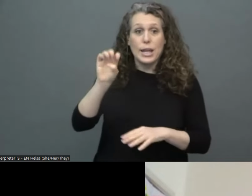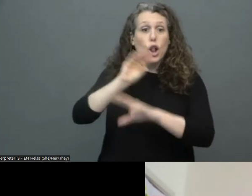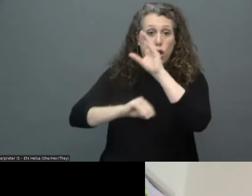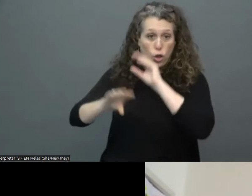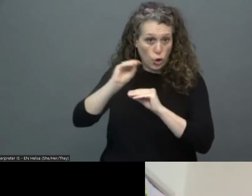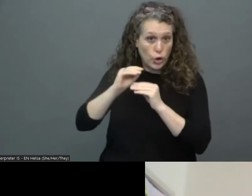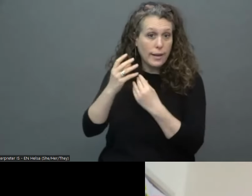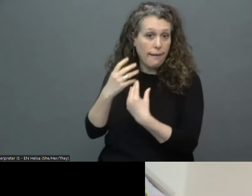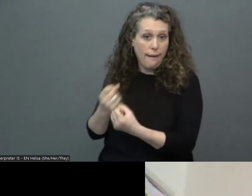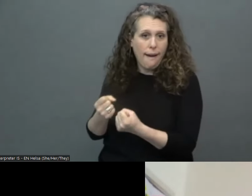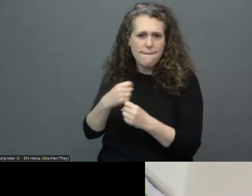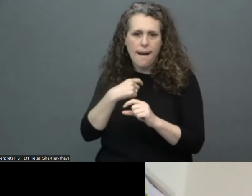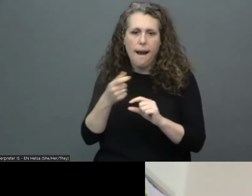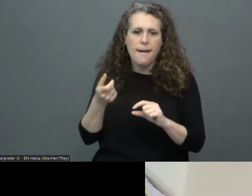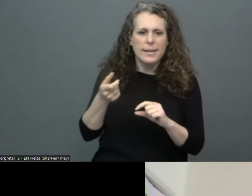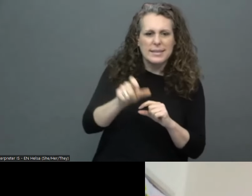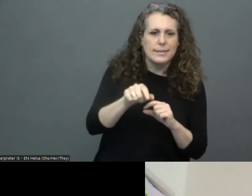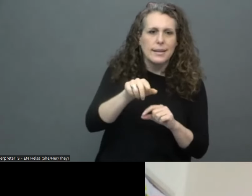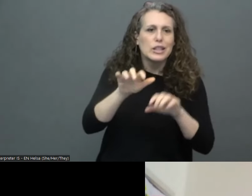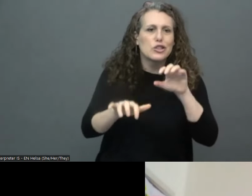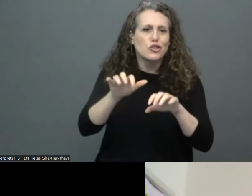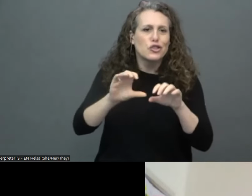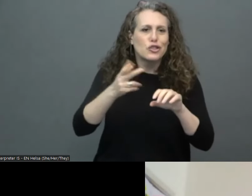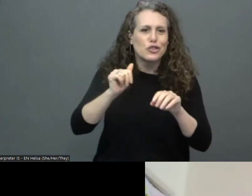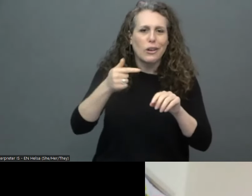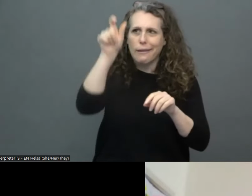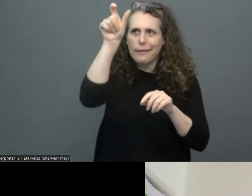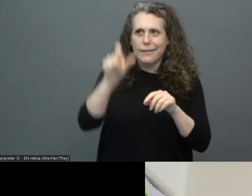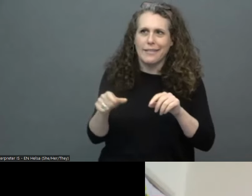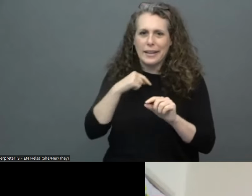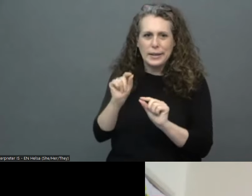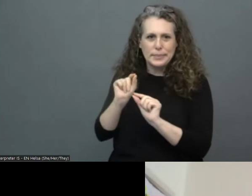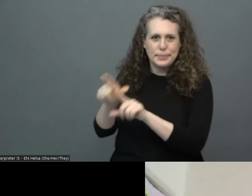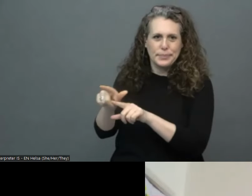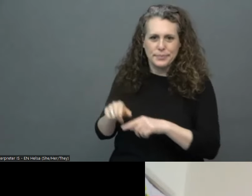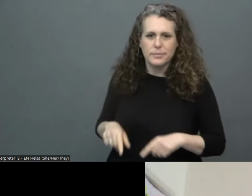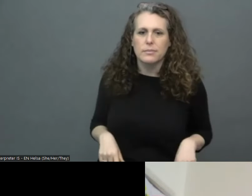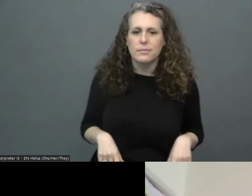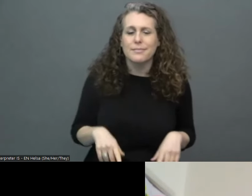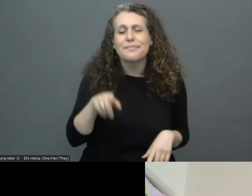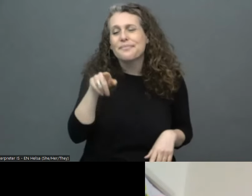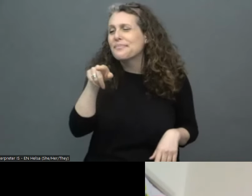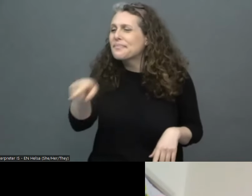in the chat. I put it in. We have a little video that explains, guides people through